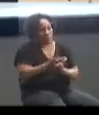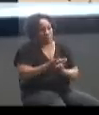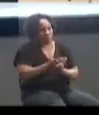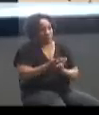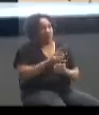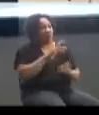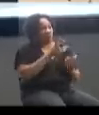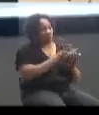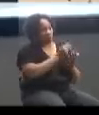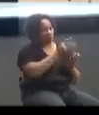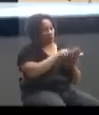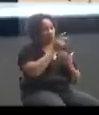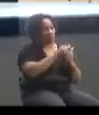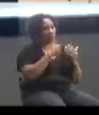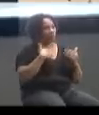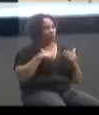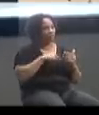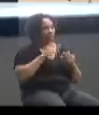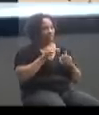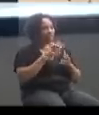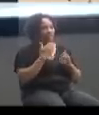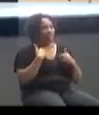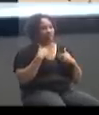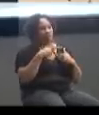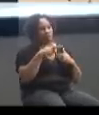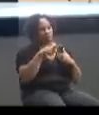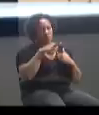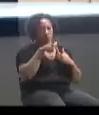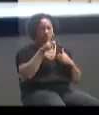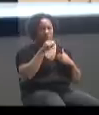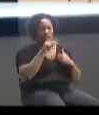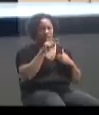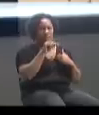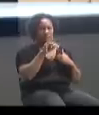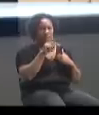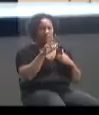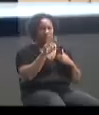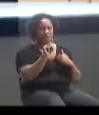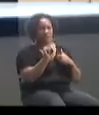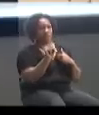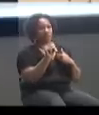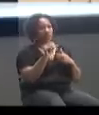THERE ARE A FEW PROJECTS WHERE WE ARE ABLE TO OBTAIN PLATINUM LEAD CERTIFICATION.